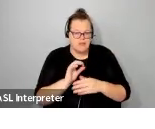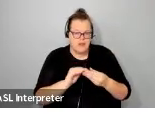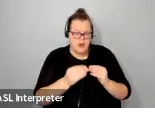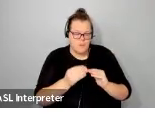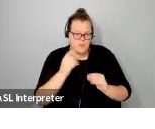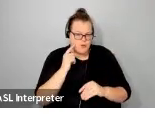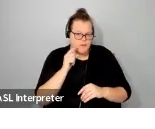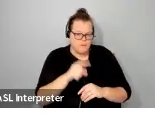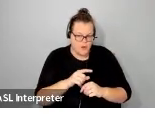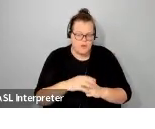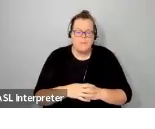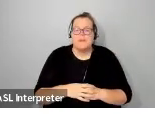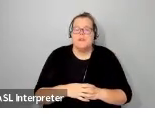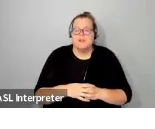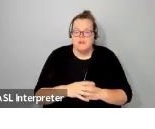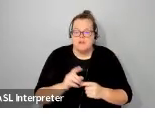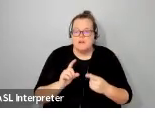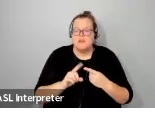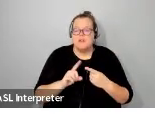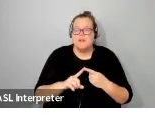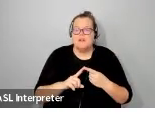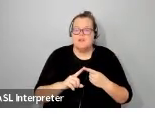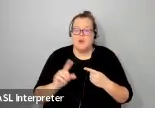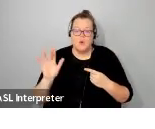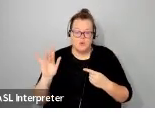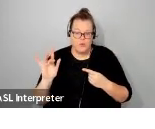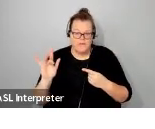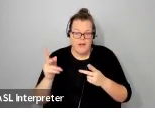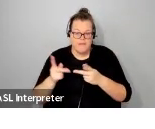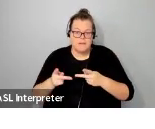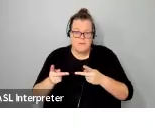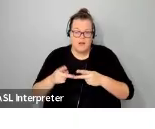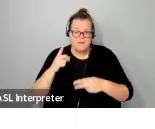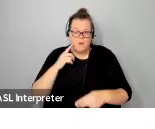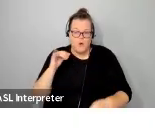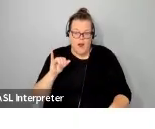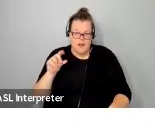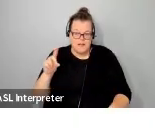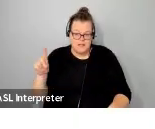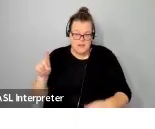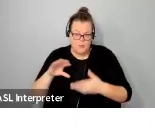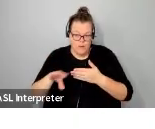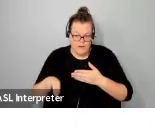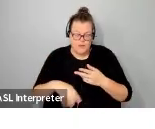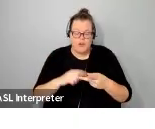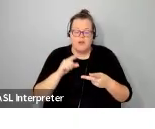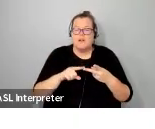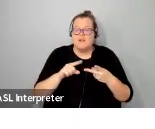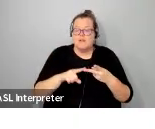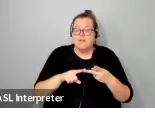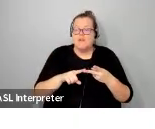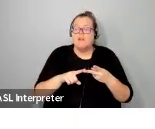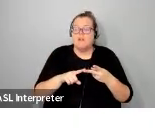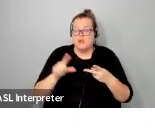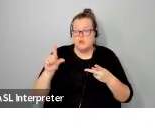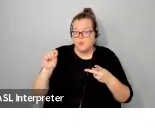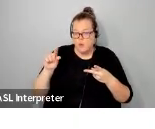So I can say that there are, in addition to the 25 spots for the IDD waiver, K Dad's plans to reserve 20 spots for